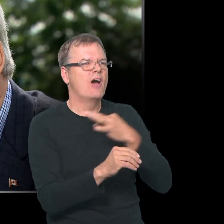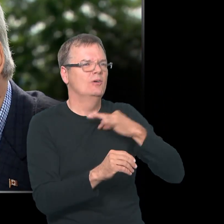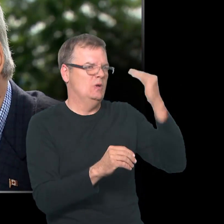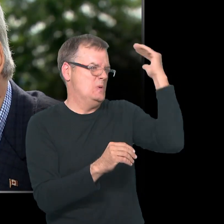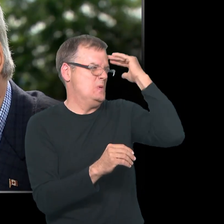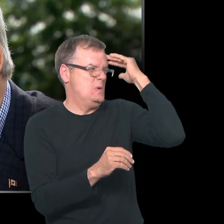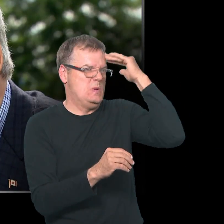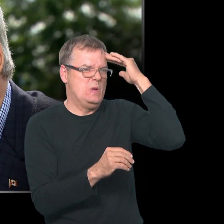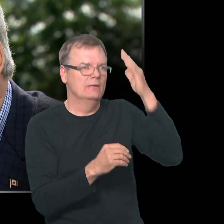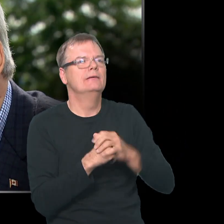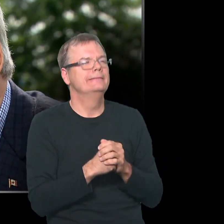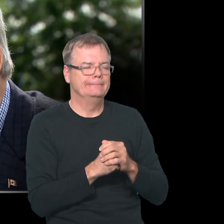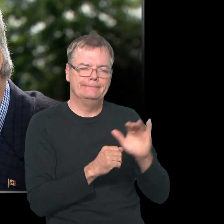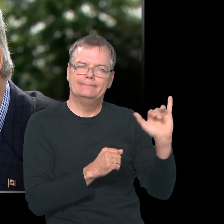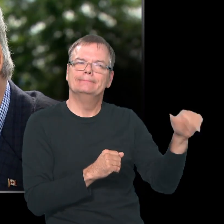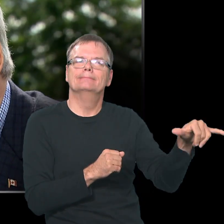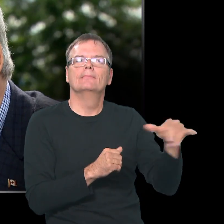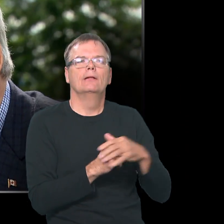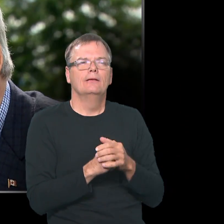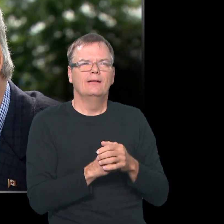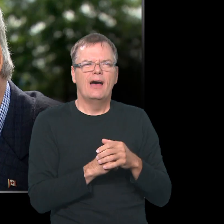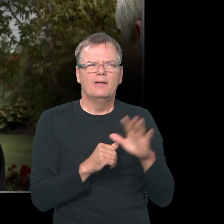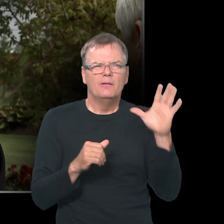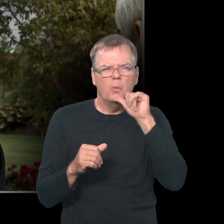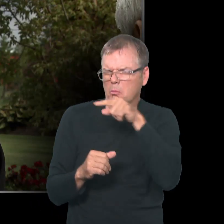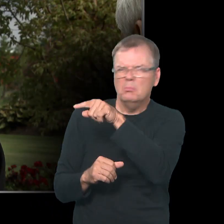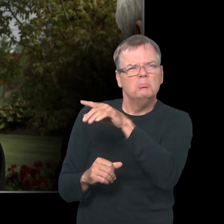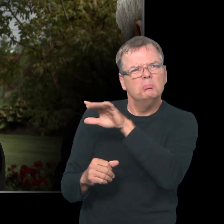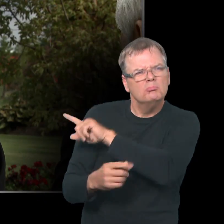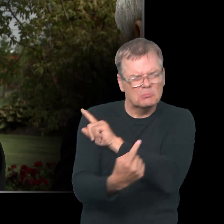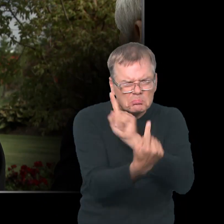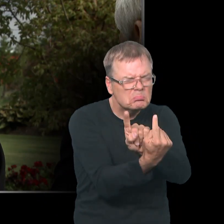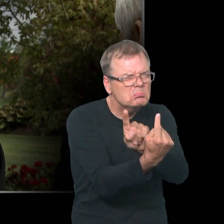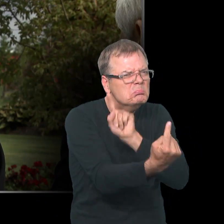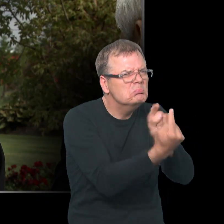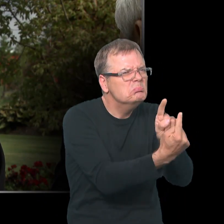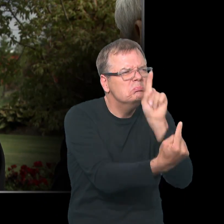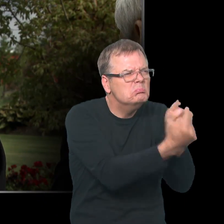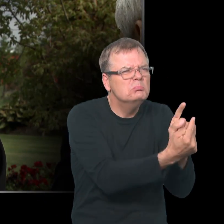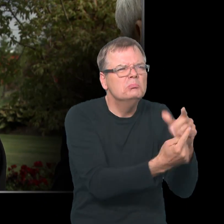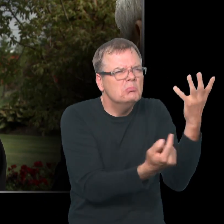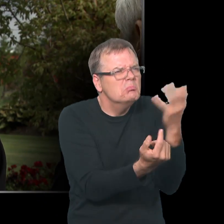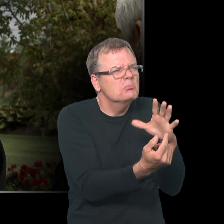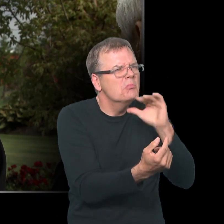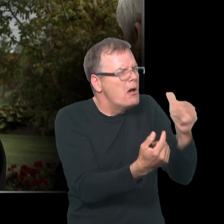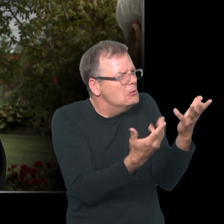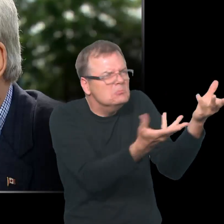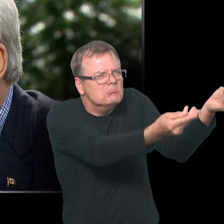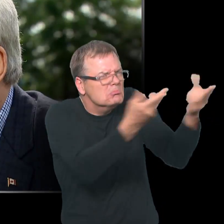Upwards of a dozen people, some of whom worked in your office. At any point did you go to them and say,